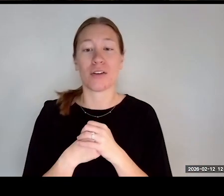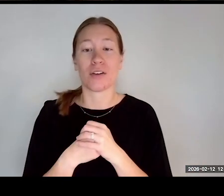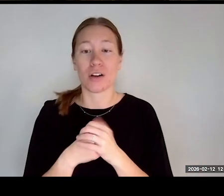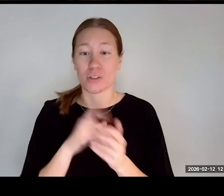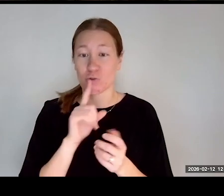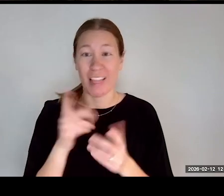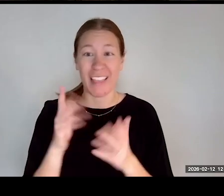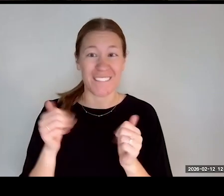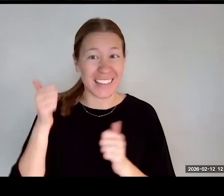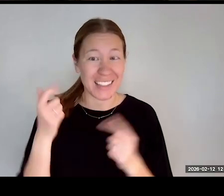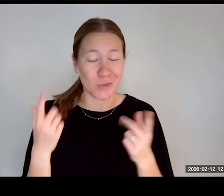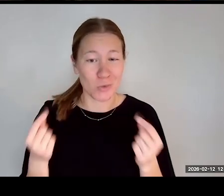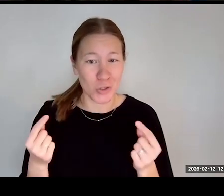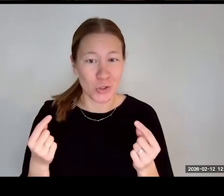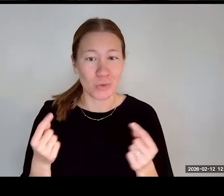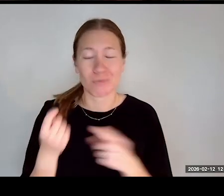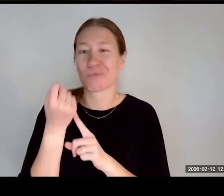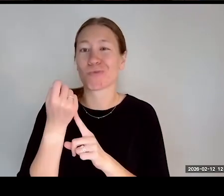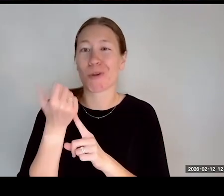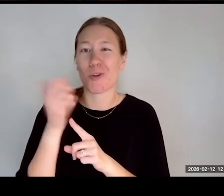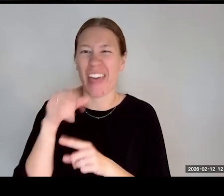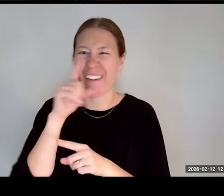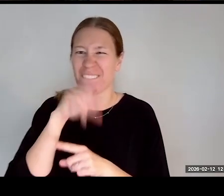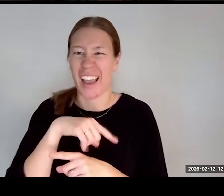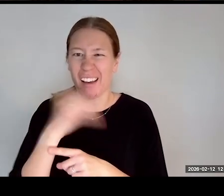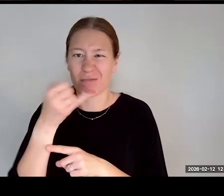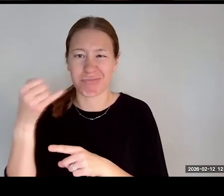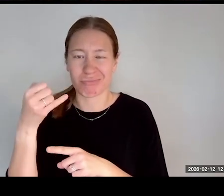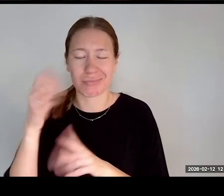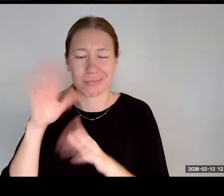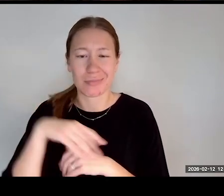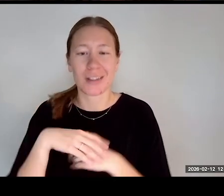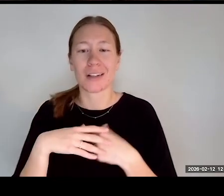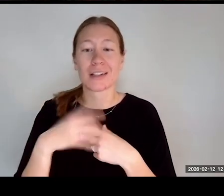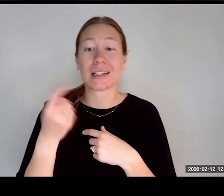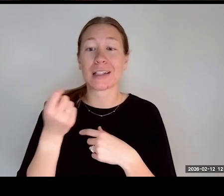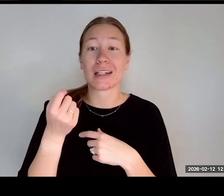to remove the little fake bullet point and then delete until you are back up